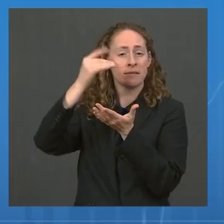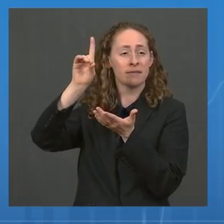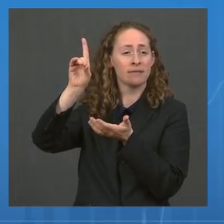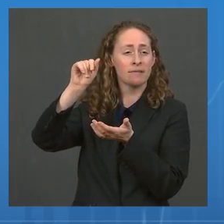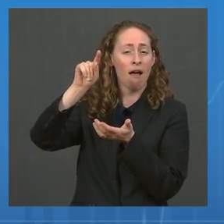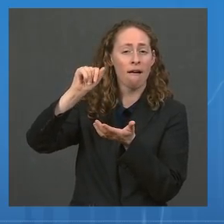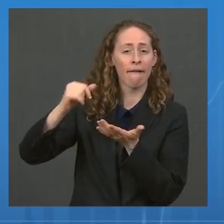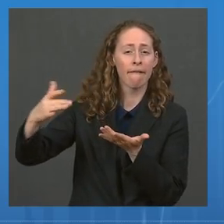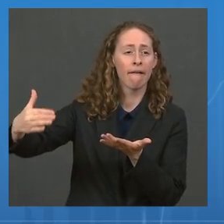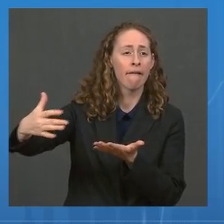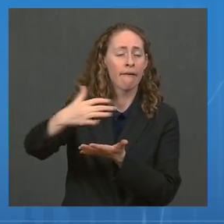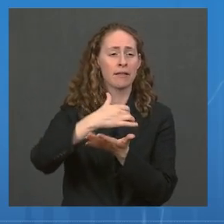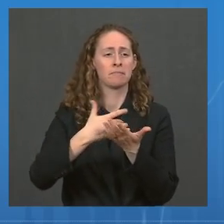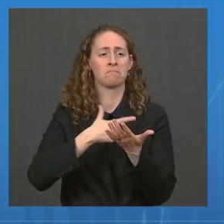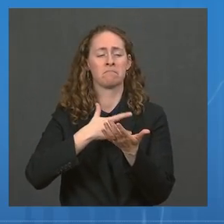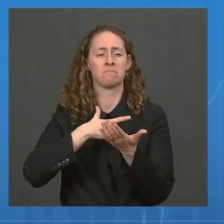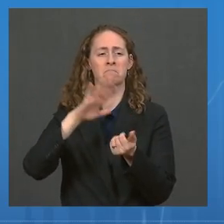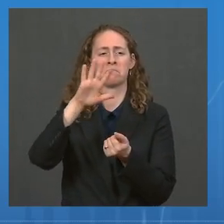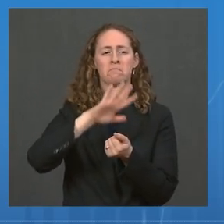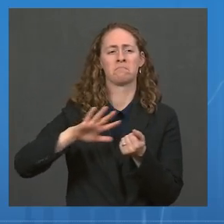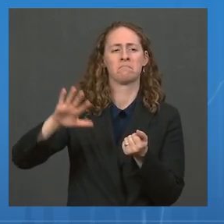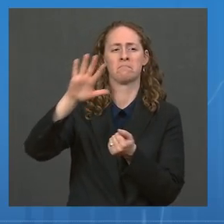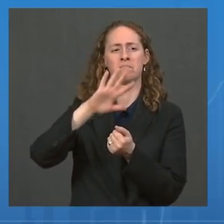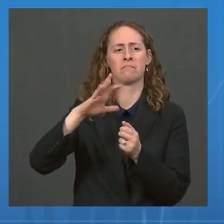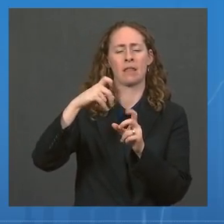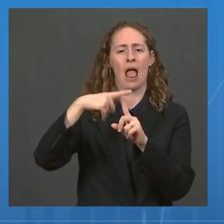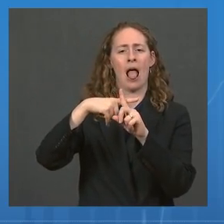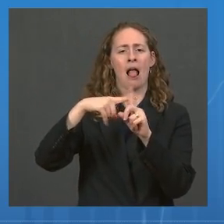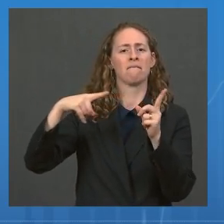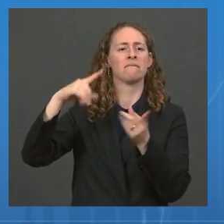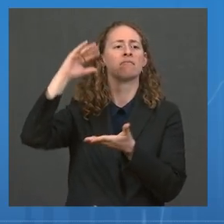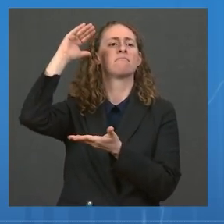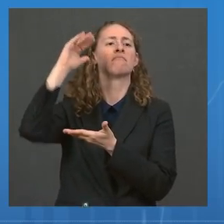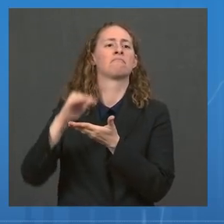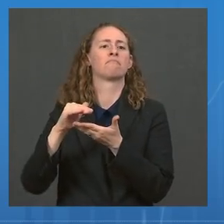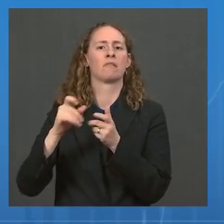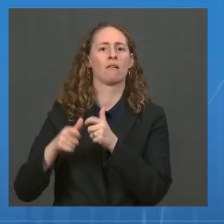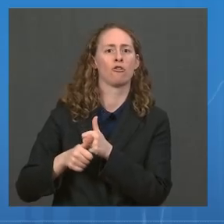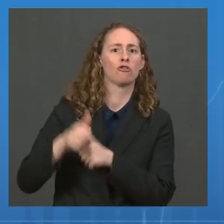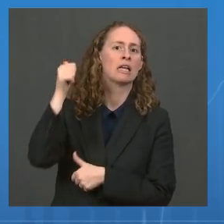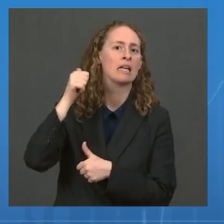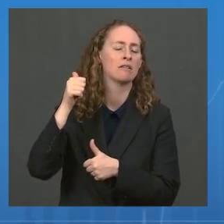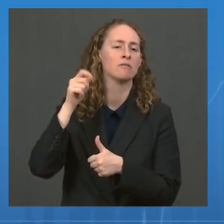for people who've already been fully vaccinated, at least to date than for people who have never seen the vaccine.